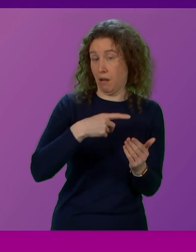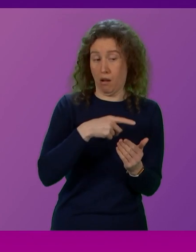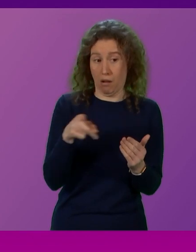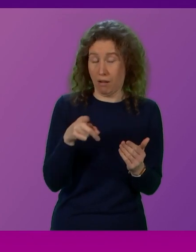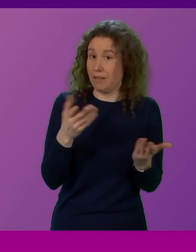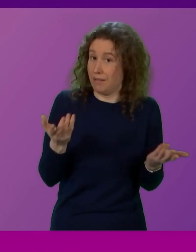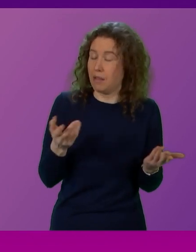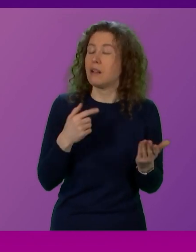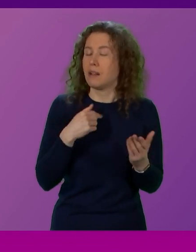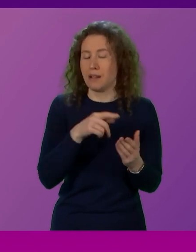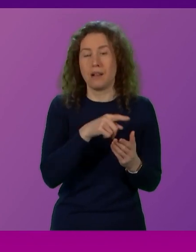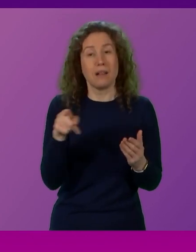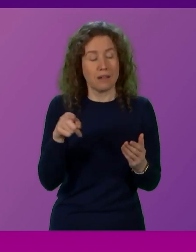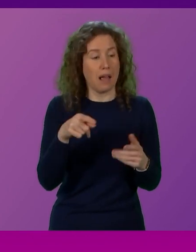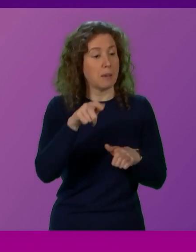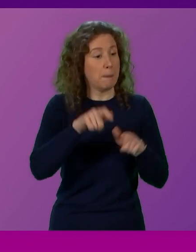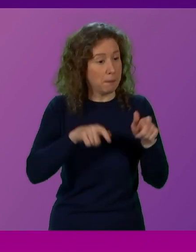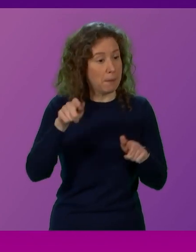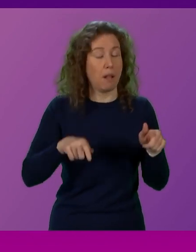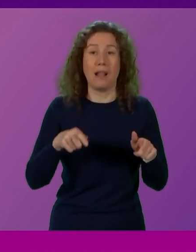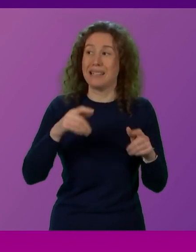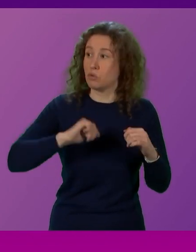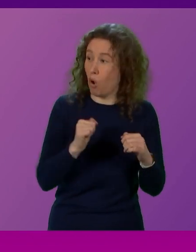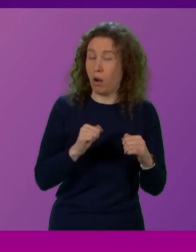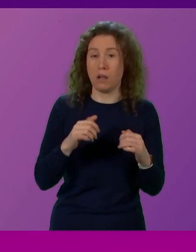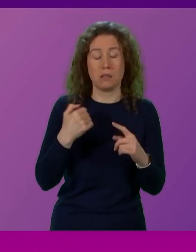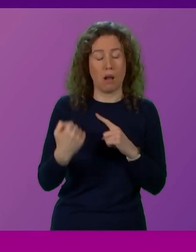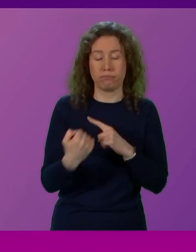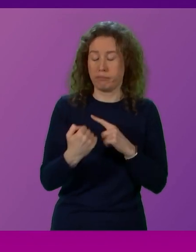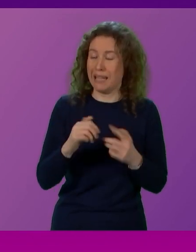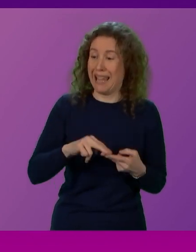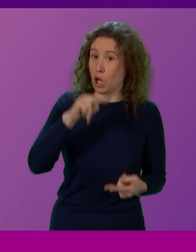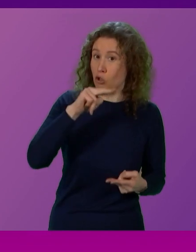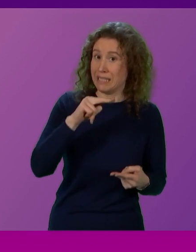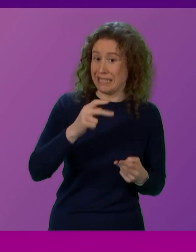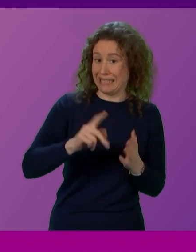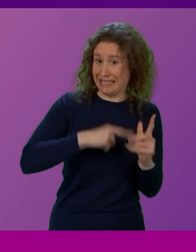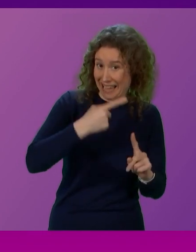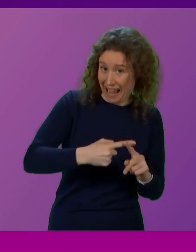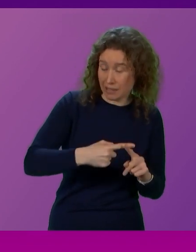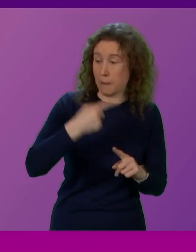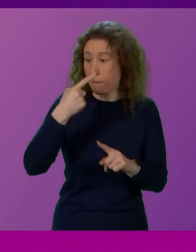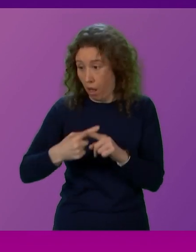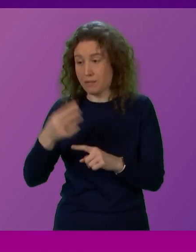spend— Let us hear Mr Sarwar. People across Scotland are now facing the double whammy of increased income taxes and hikes in council tax.